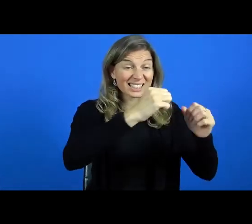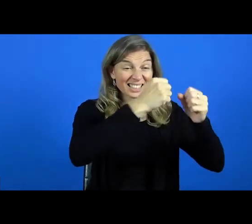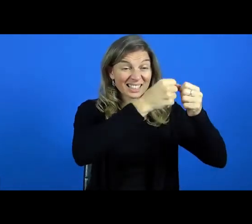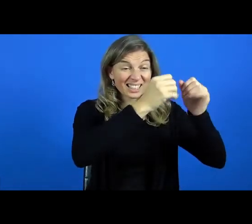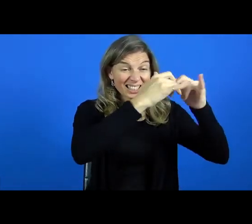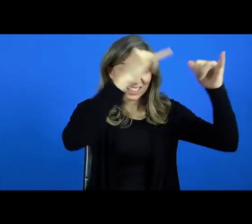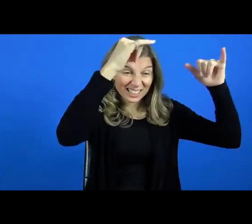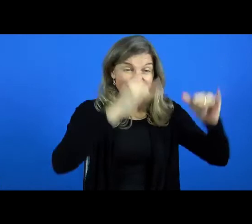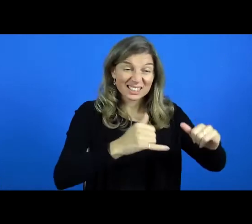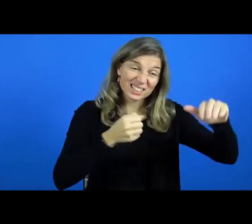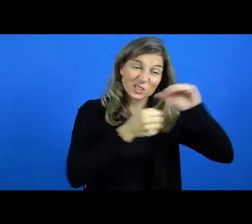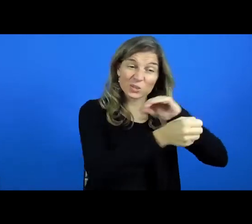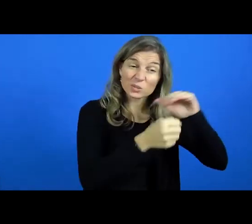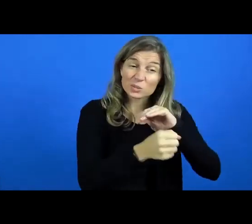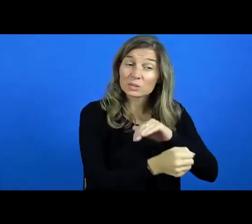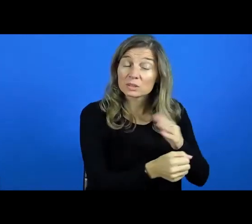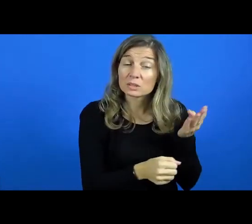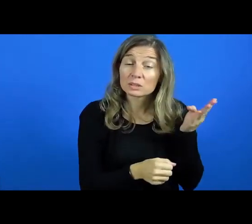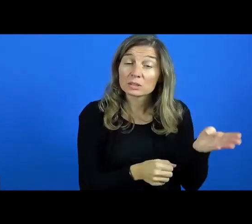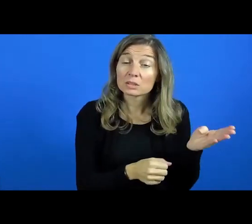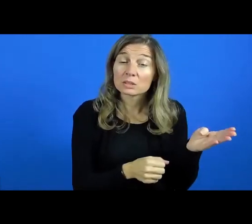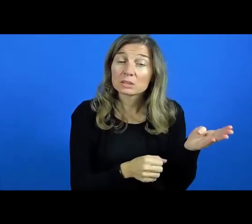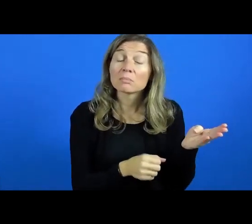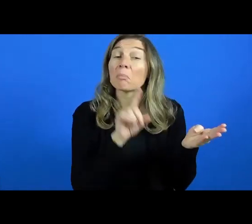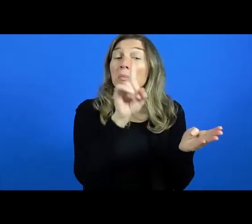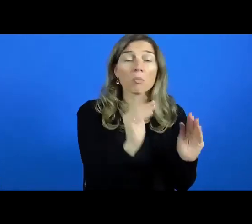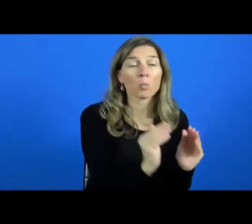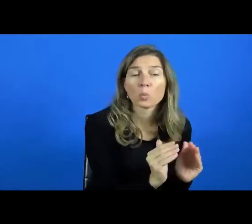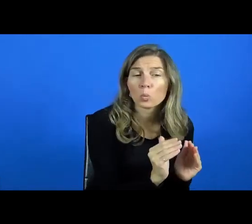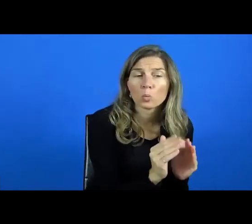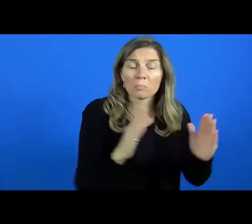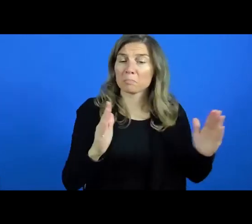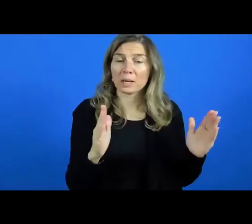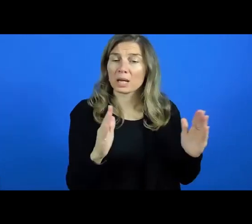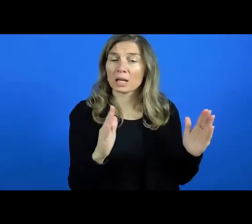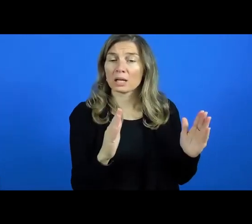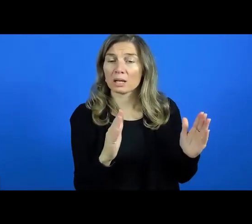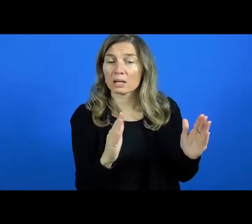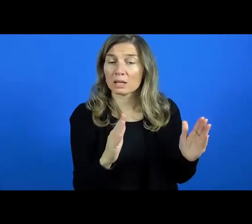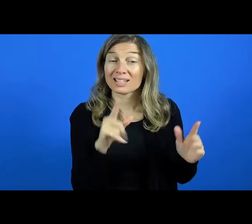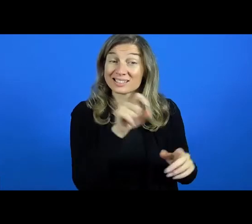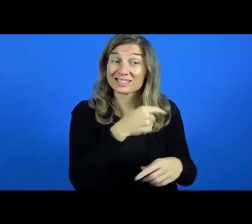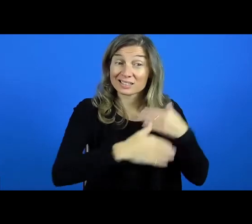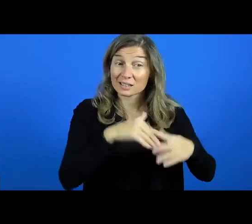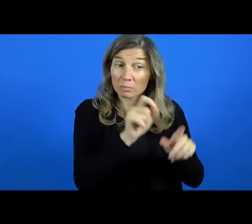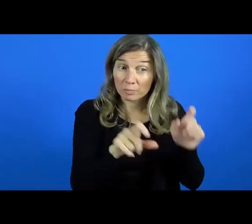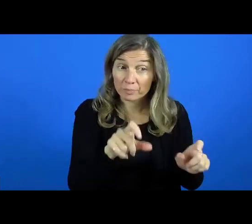either big or smaller institutions. It was also included in our shadow report